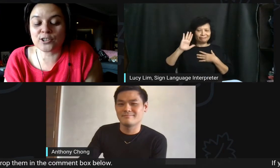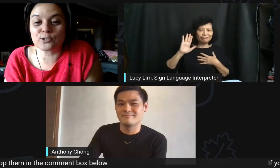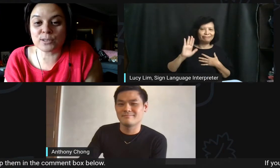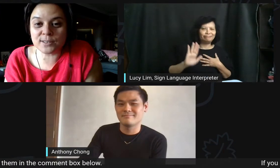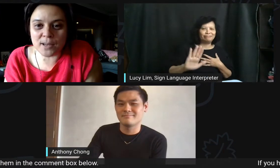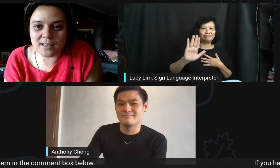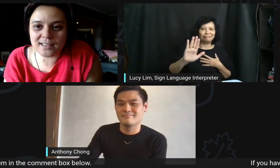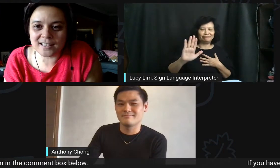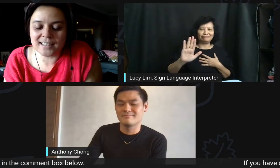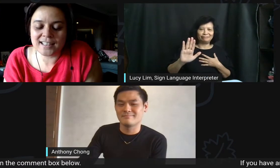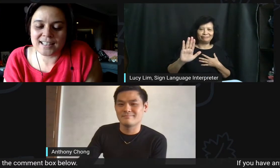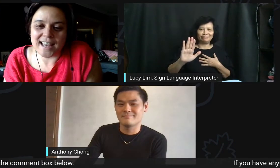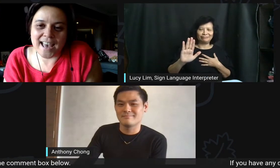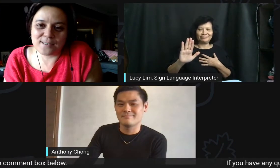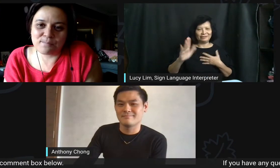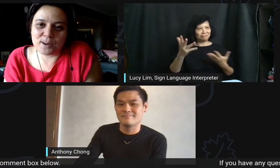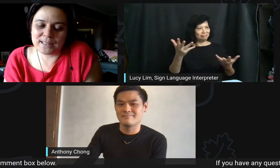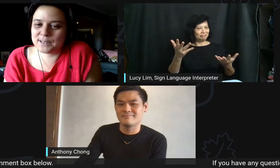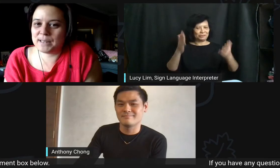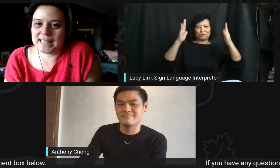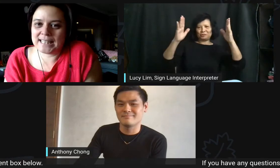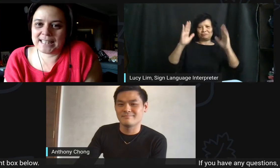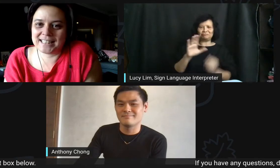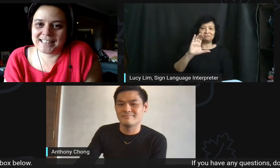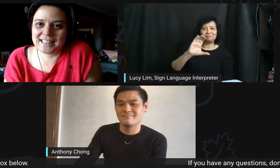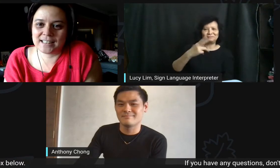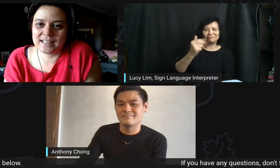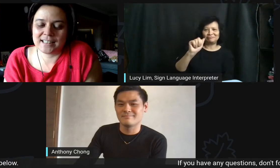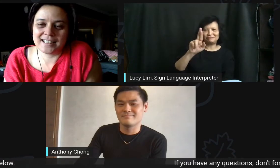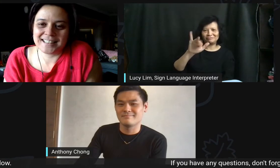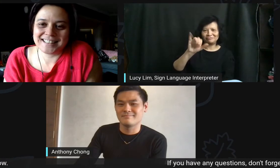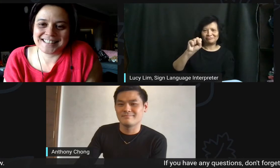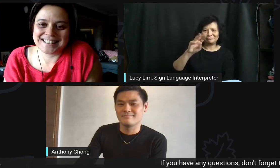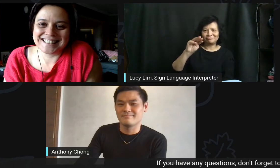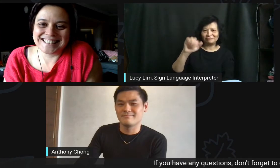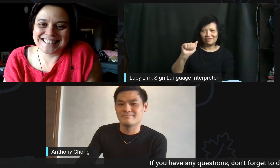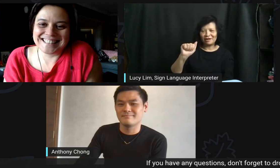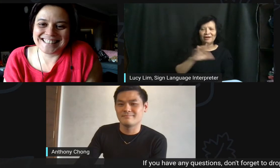charisma and public speaking.